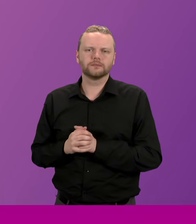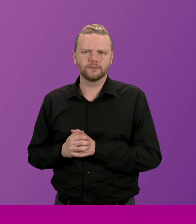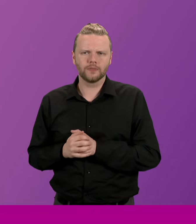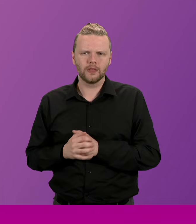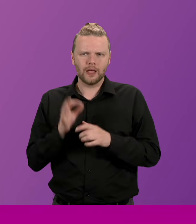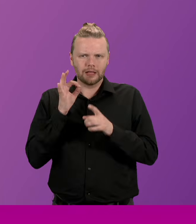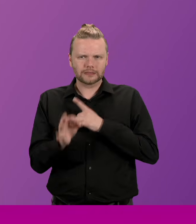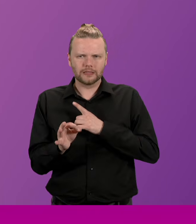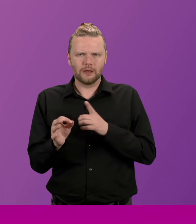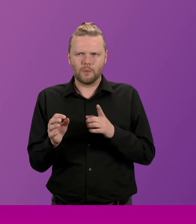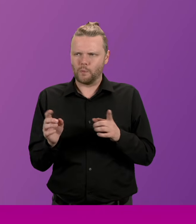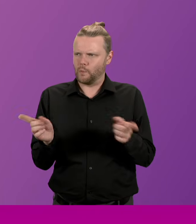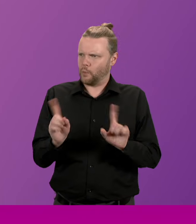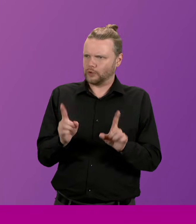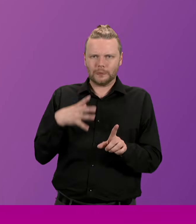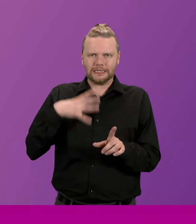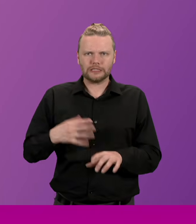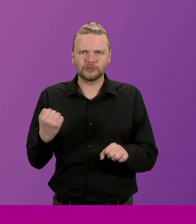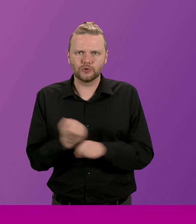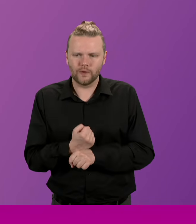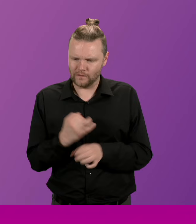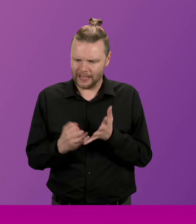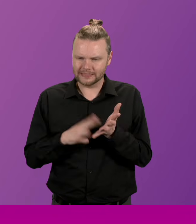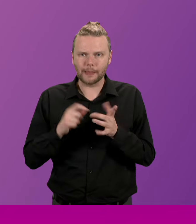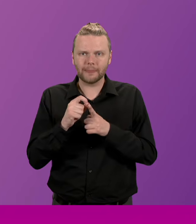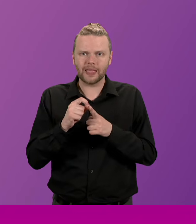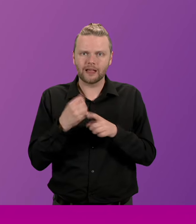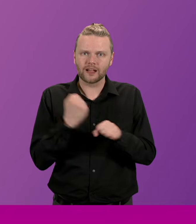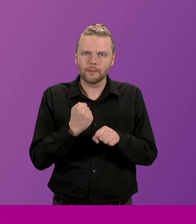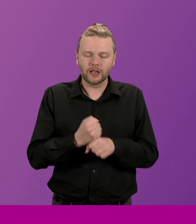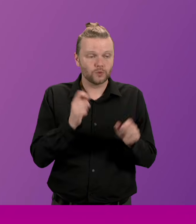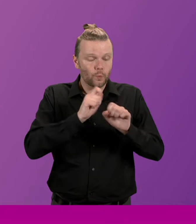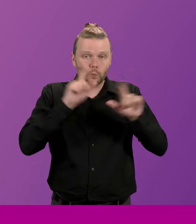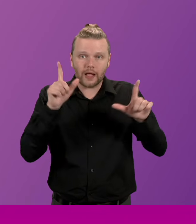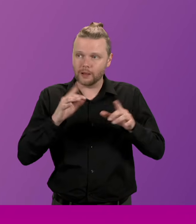What on earth will it take for the SNP Government to wake up to the crisis in